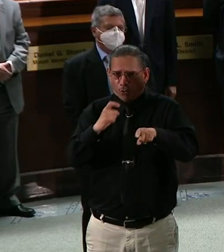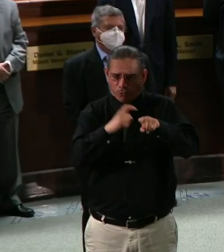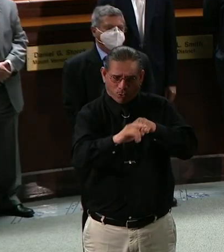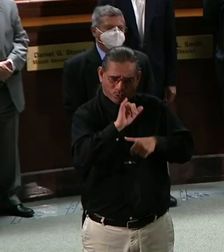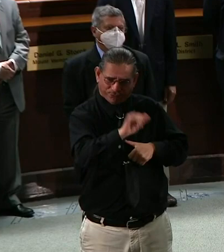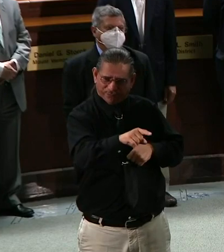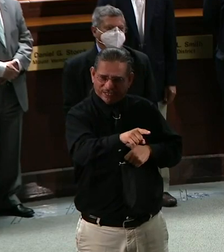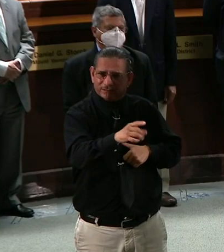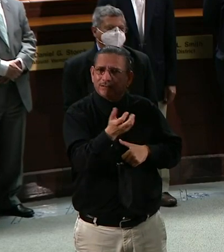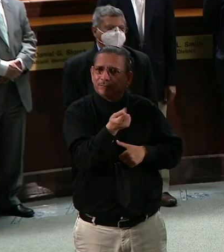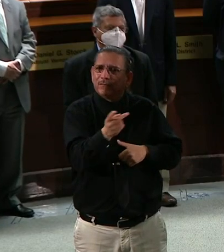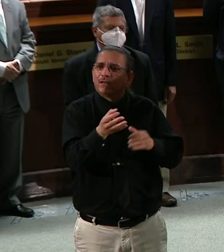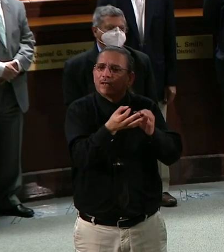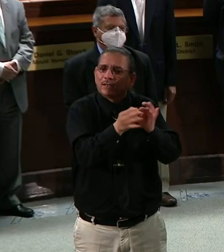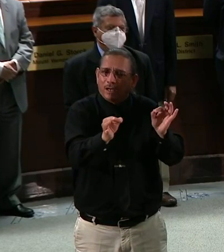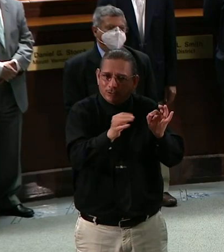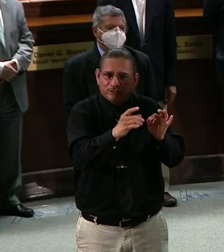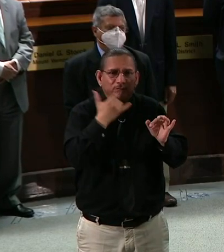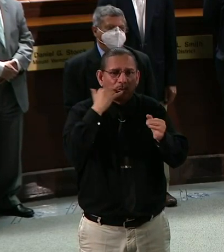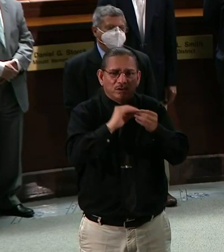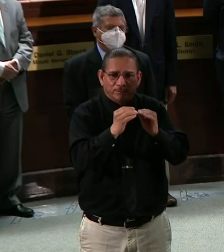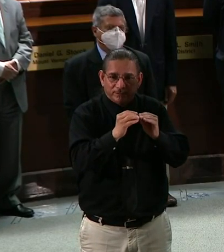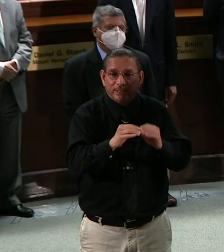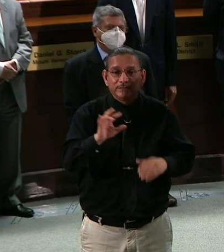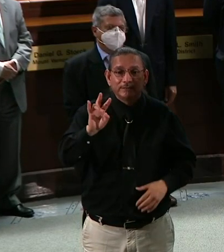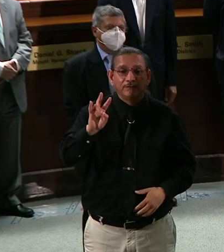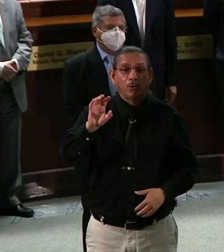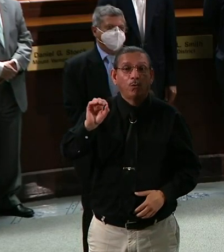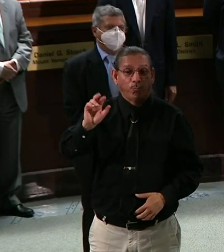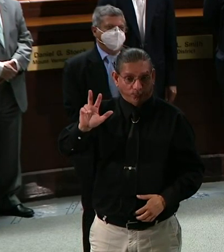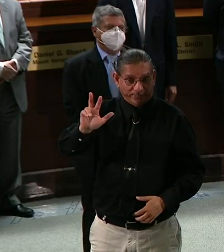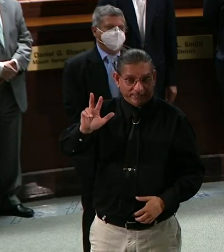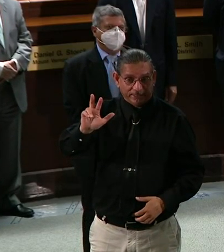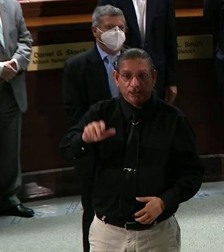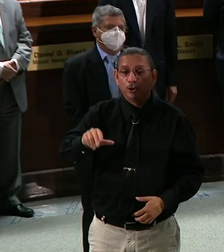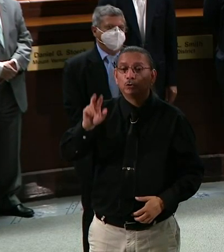I URGE PEOPLE TO CALL THAT